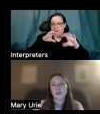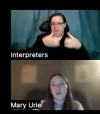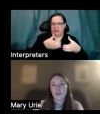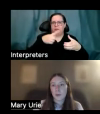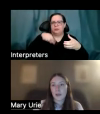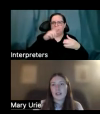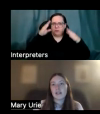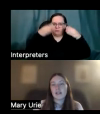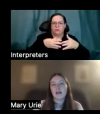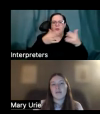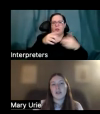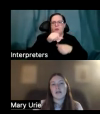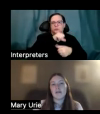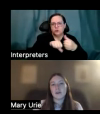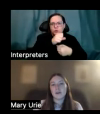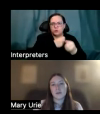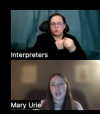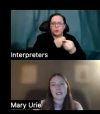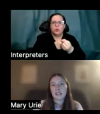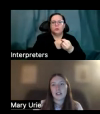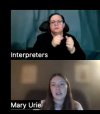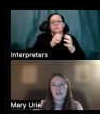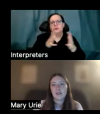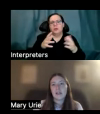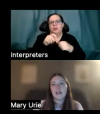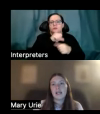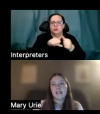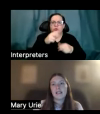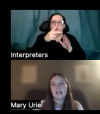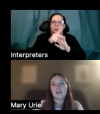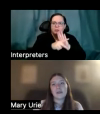social supports a lot of social policy issues, anything that's